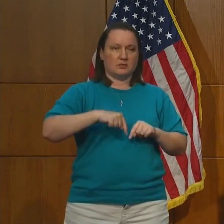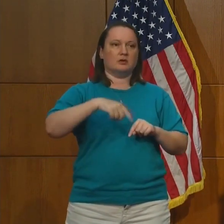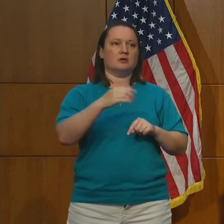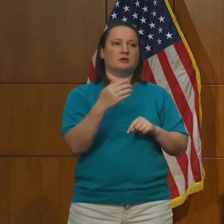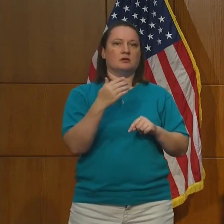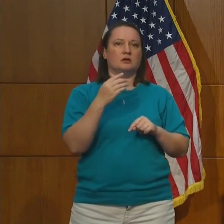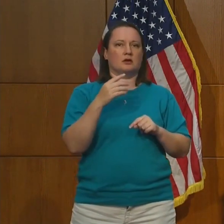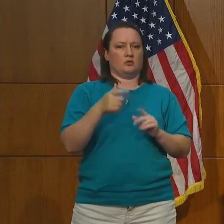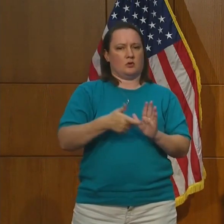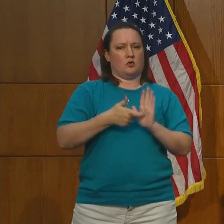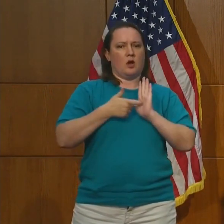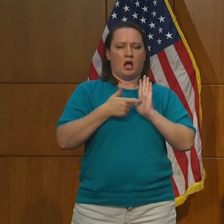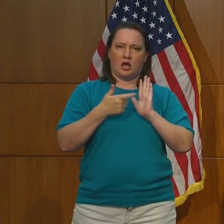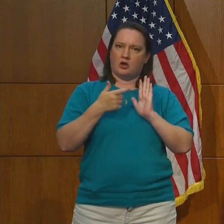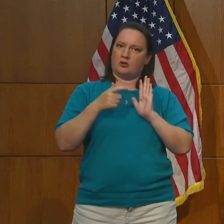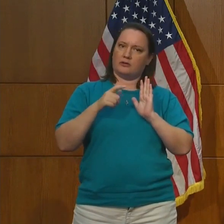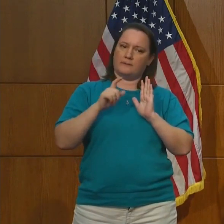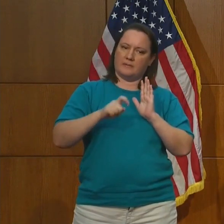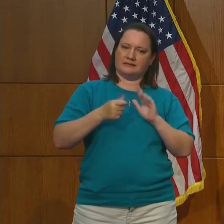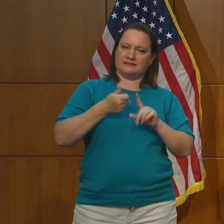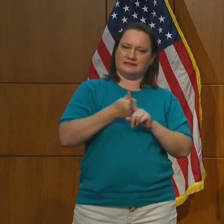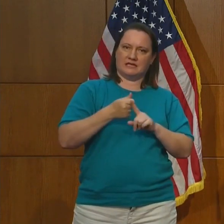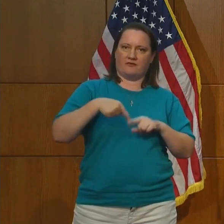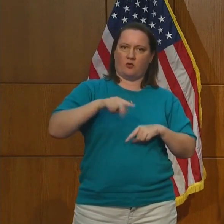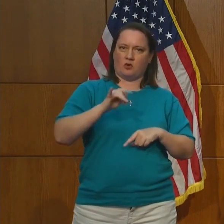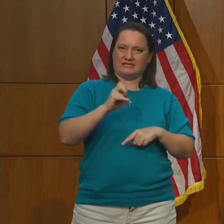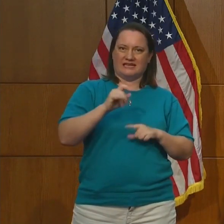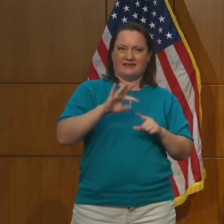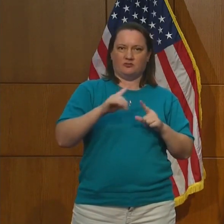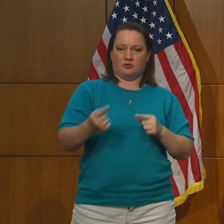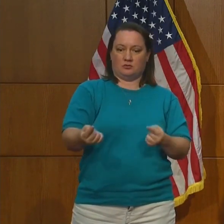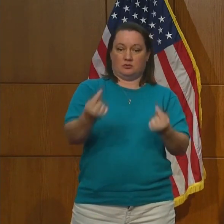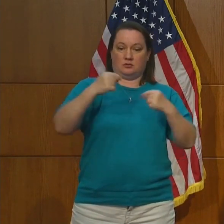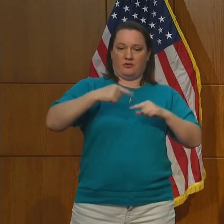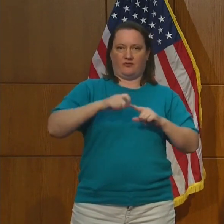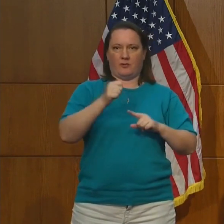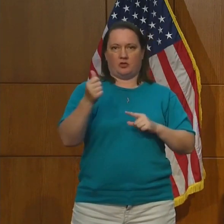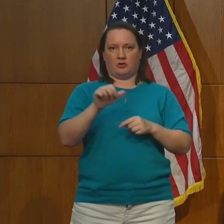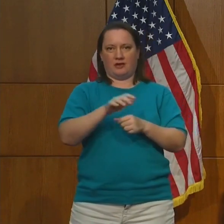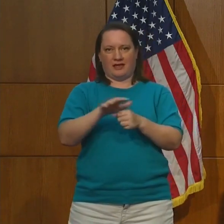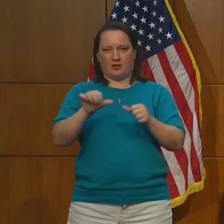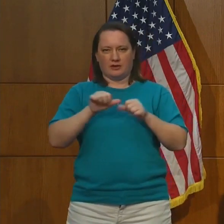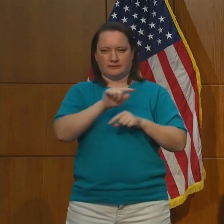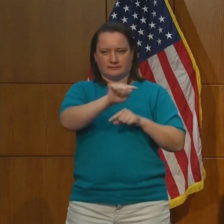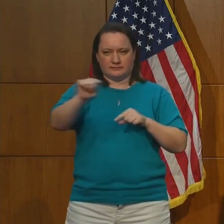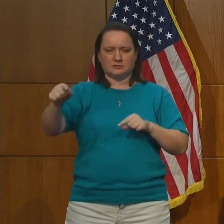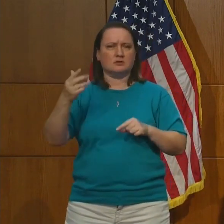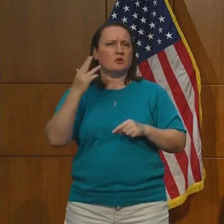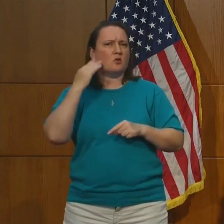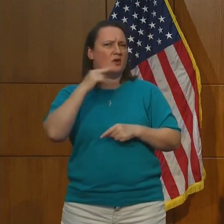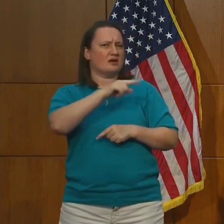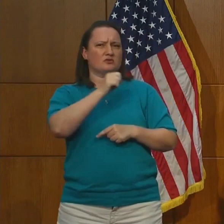HIGH RISK THANK THE TOP QUARANTINE FOR FOURTEEN DAYS WHEN THEY GET TO THAT THE